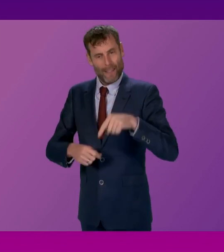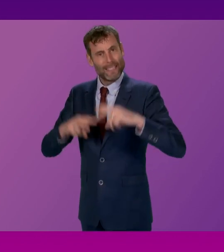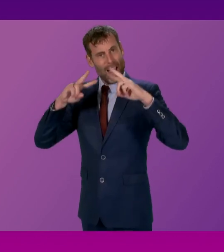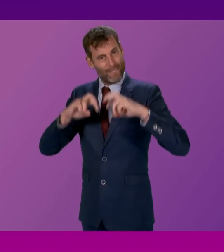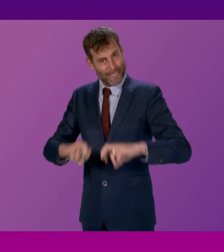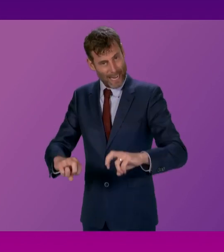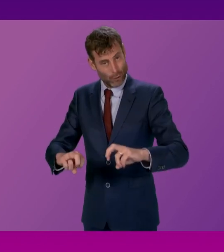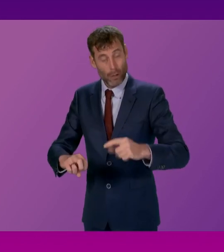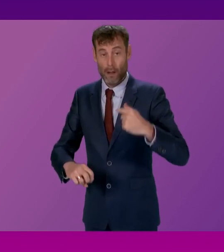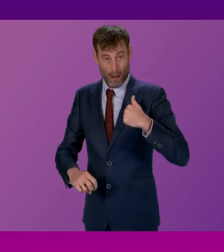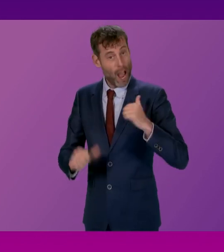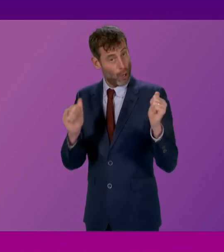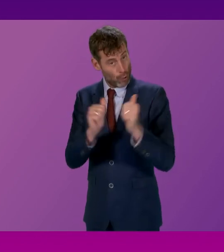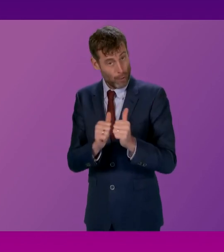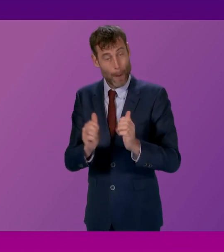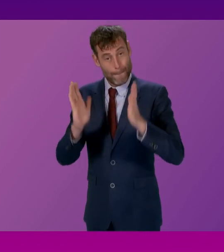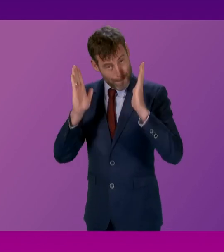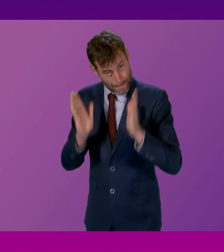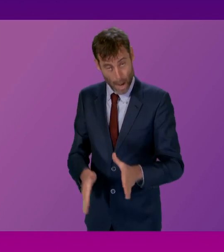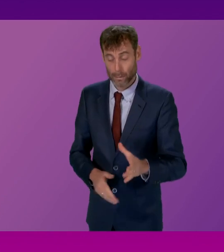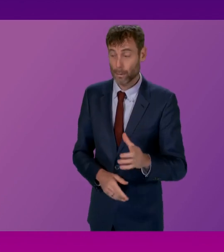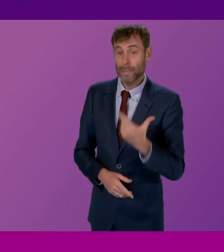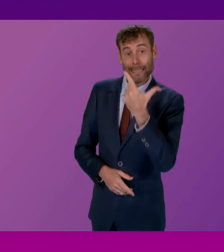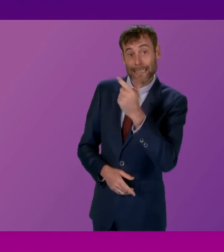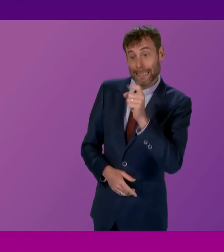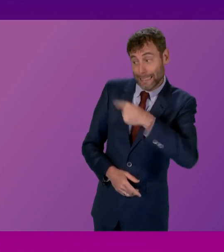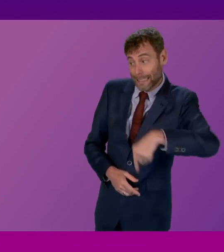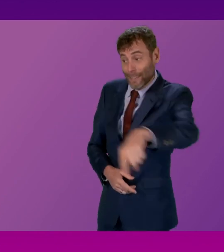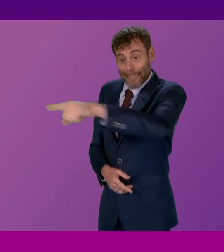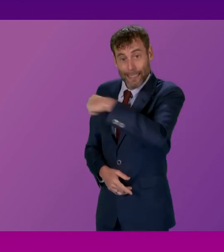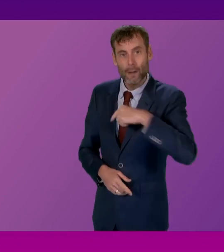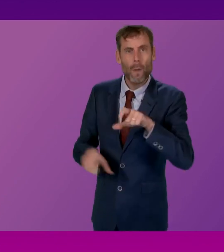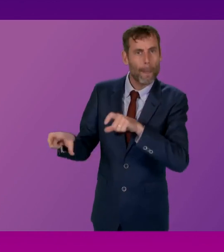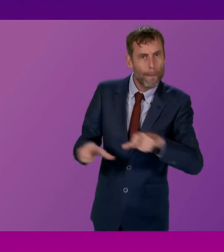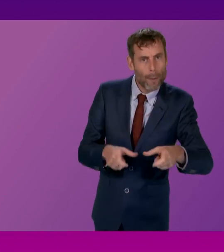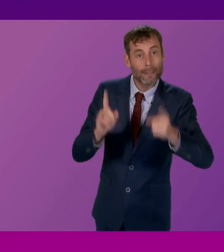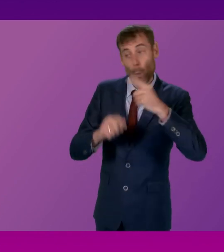It is absolutely my expectation, and that of the permanent secretary, that potentially